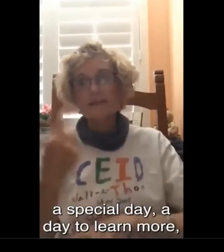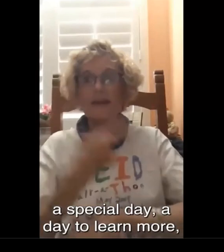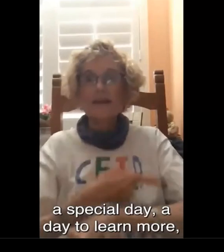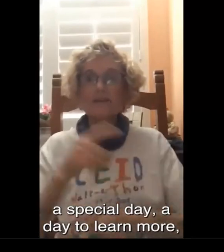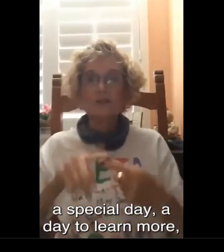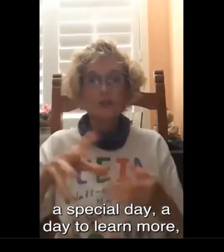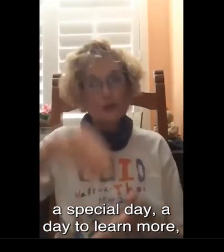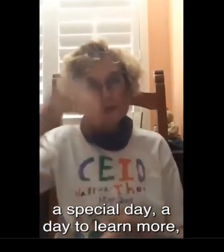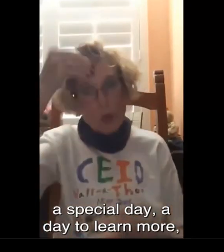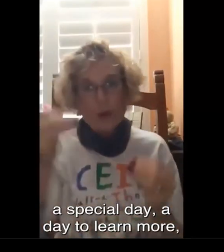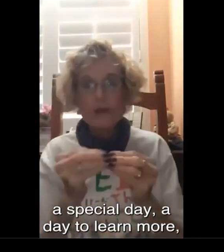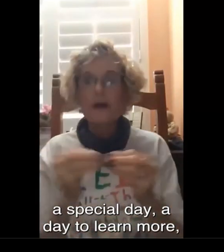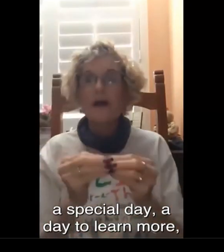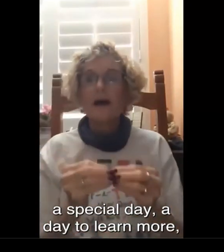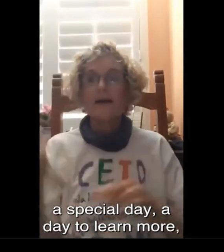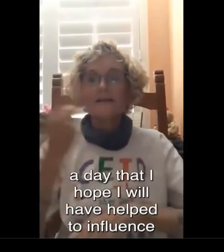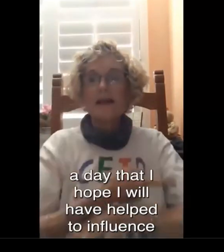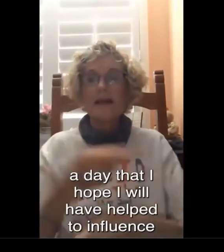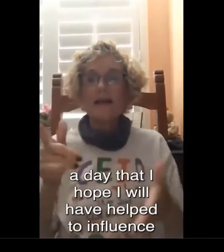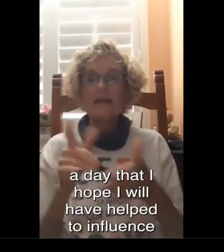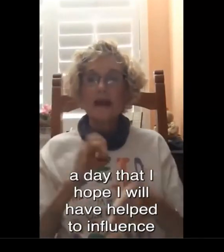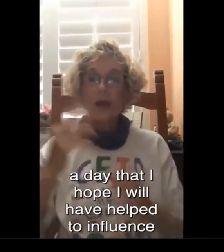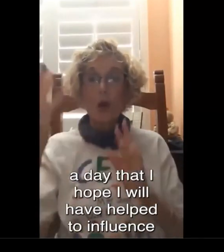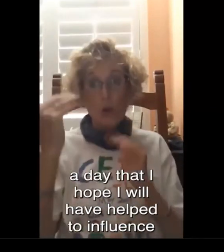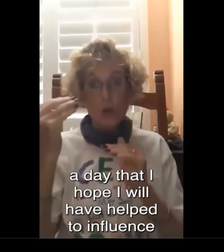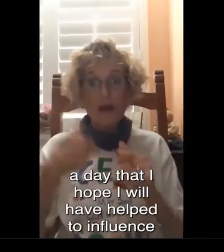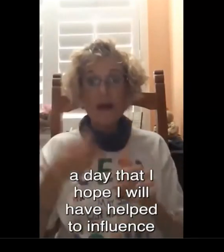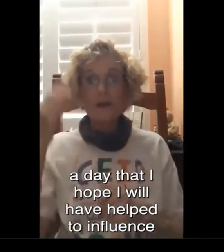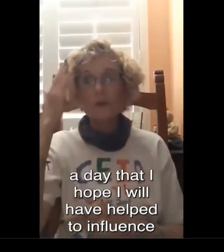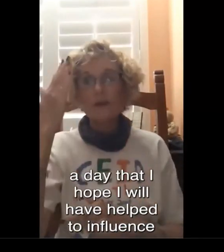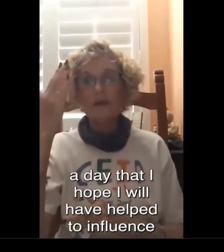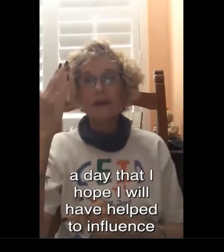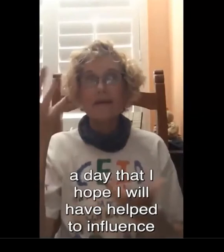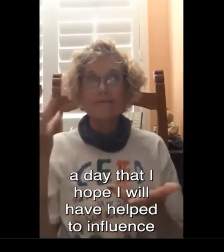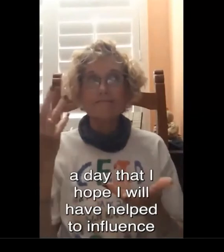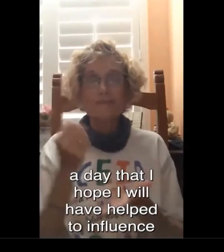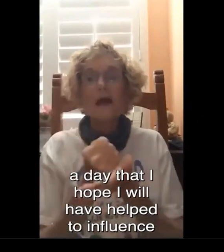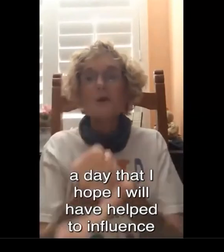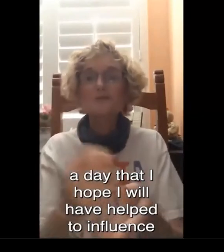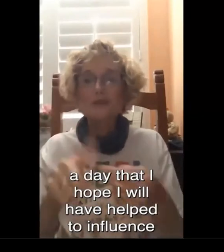a day to learn more. A day that I hope I will have helped